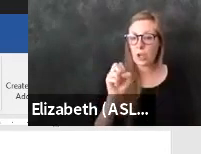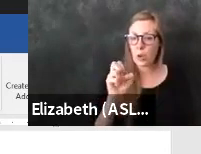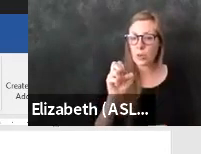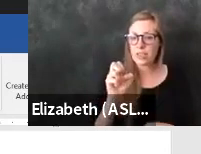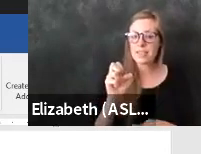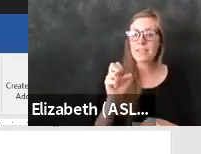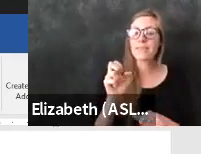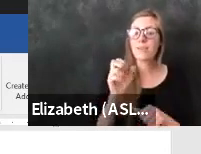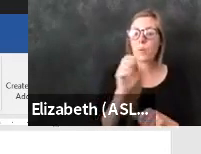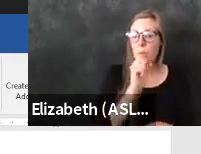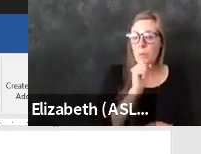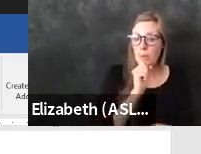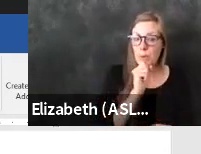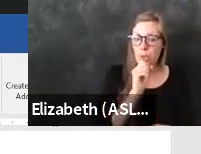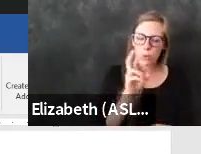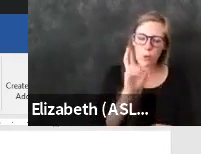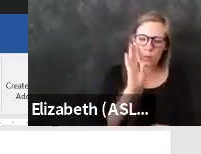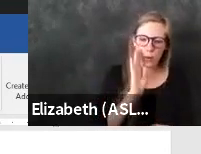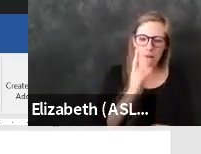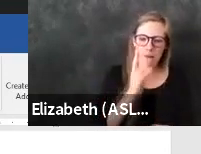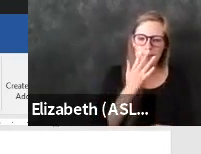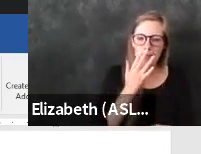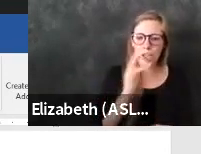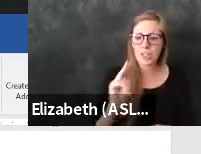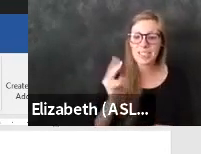orange line or brown line, shows our second dose allocations.